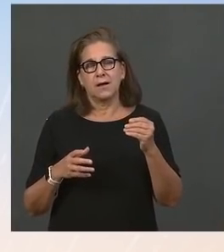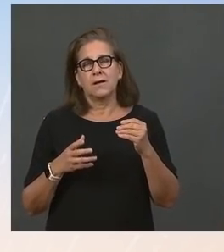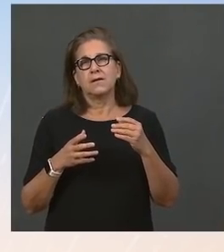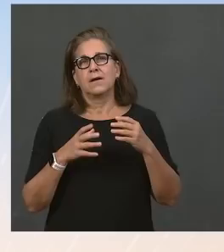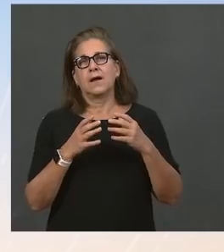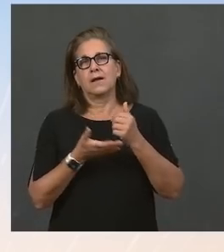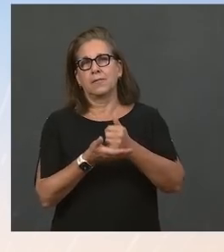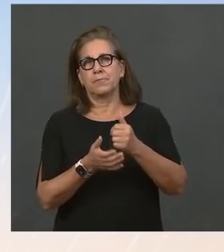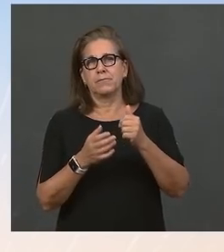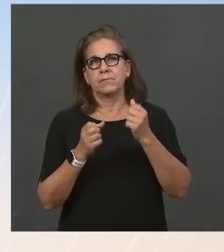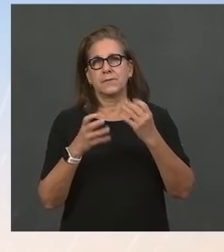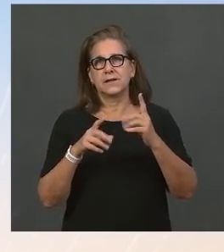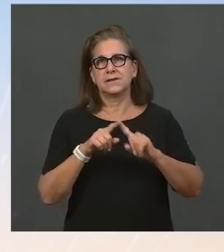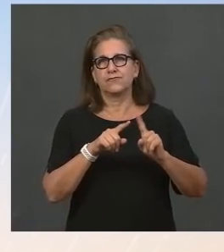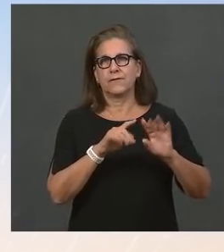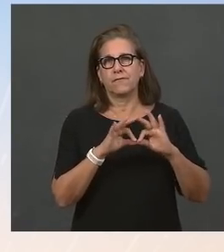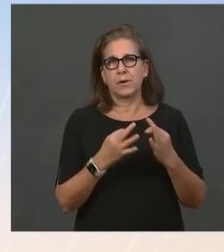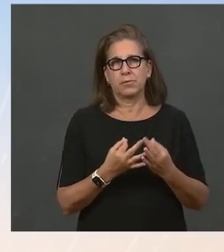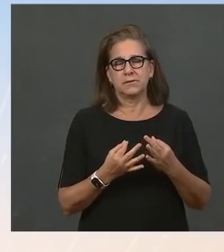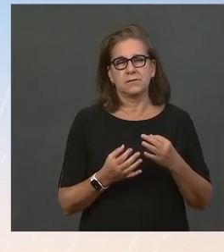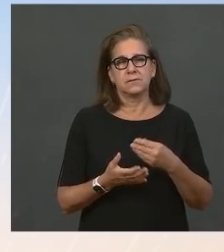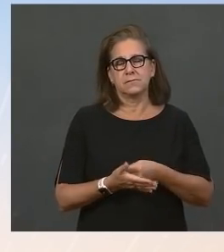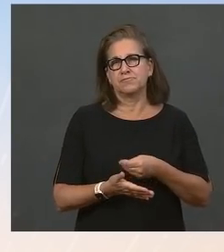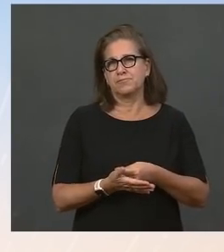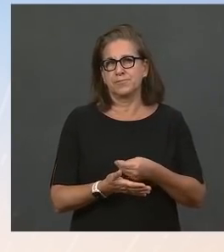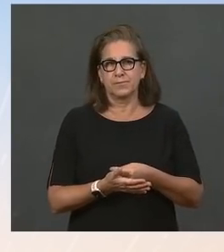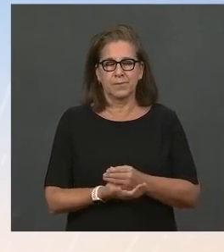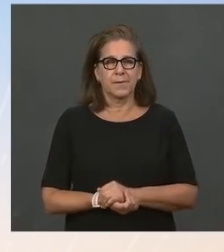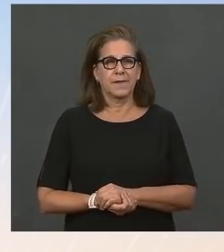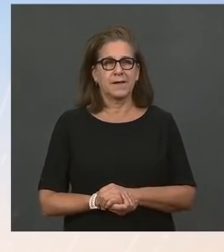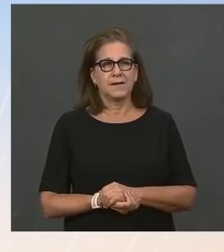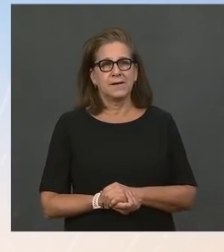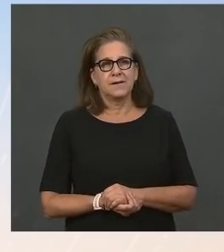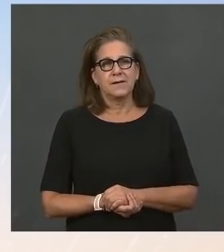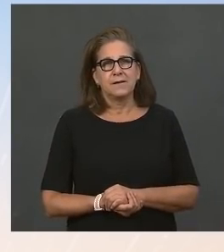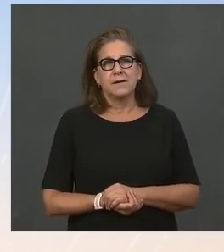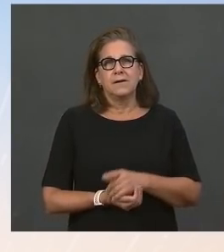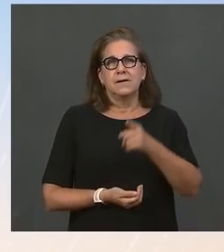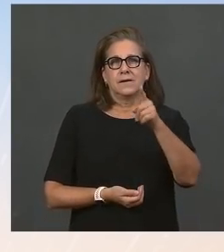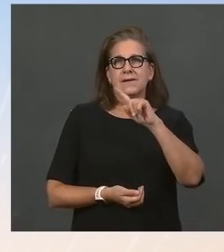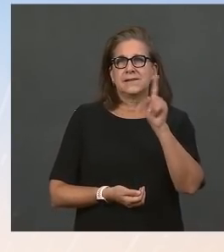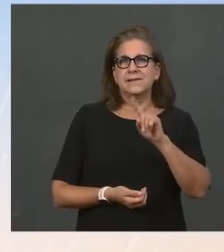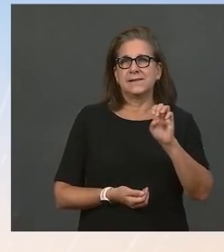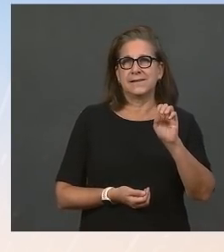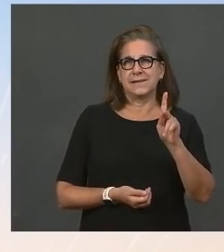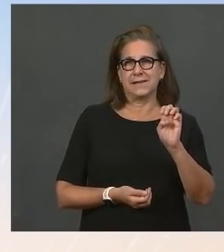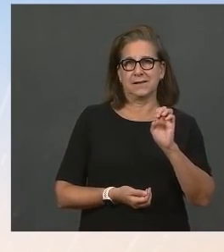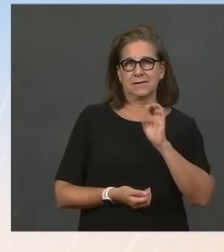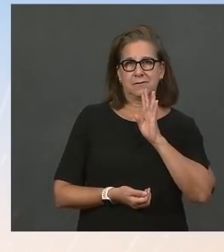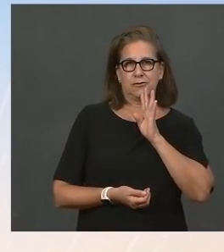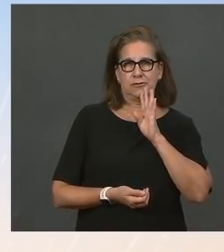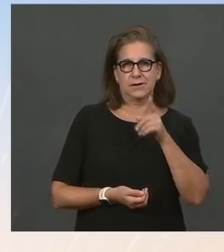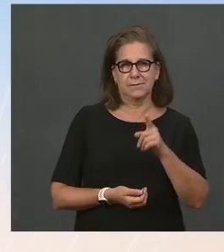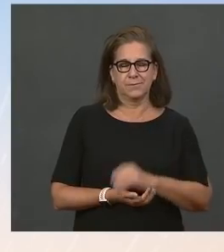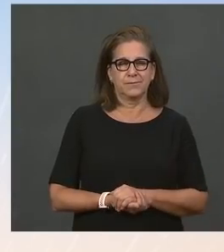The Press: Thanks. What's the status of the negotiations over the President's social spending bill? House Speaker Nancy Pelosi suggested a deal could be today.